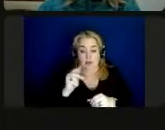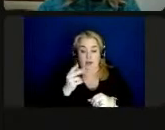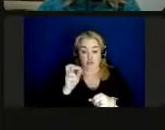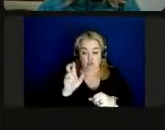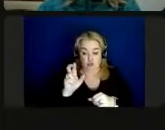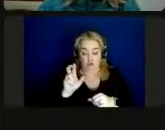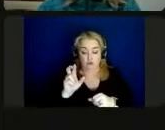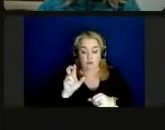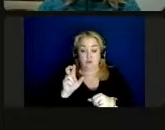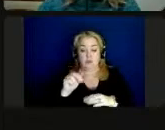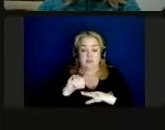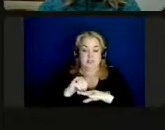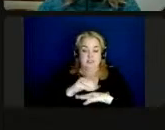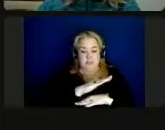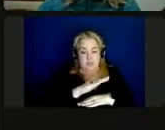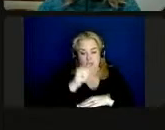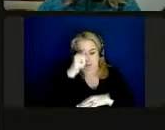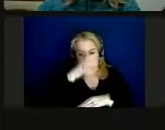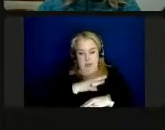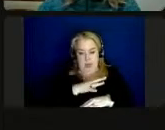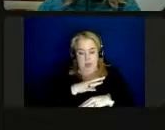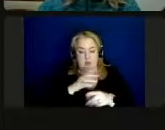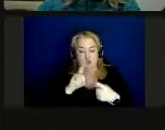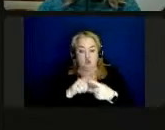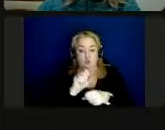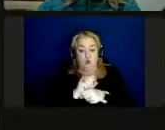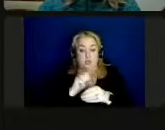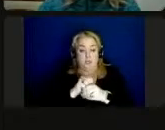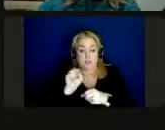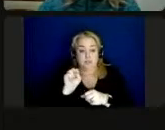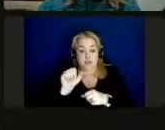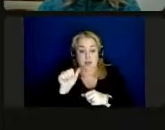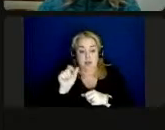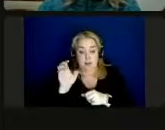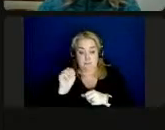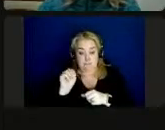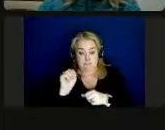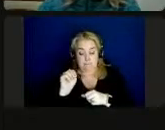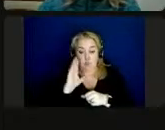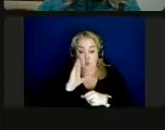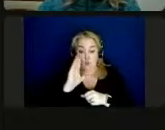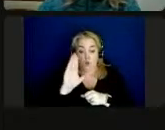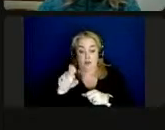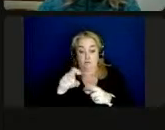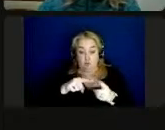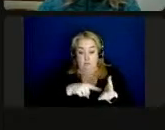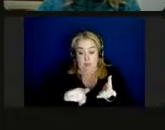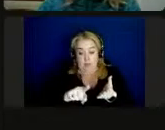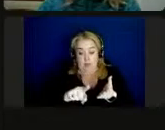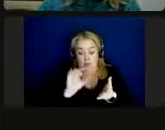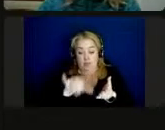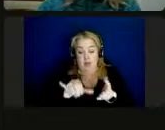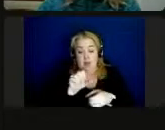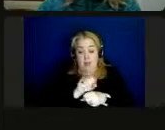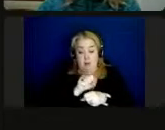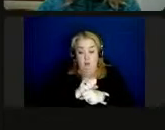COMMITTEE MEETING. WE TALKED ABOUT THIS AND FOR EXAMPLE, JOSH, THERE'S A CONTRACTOR AT KAISER.